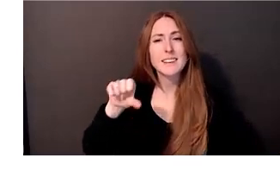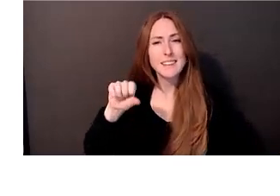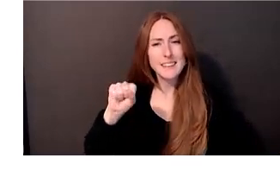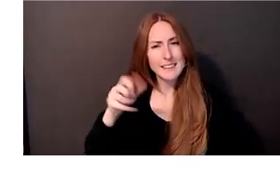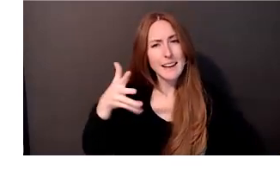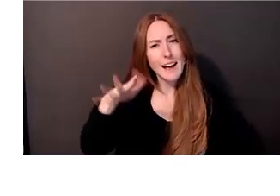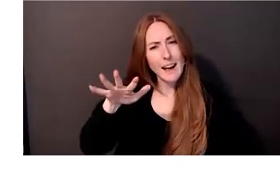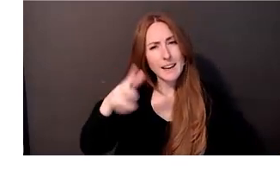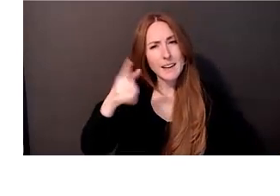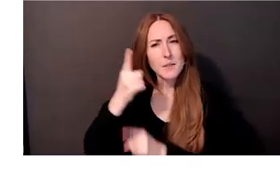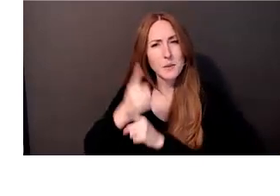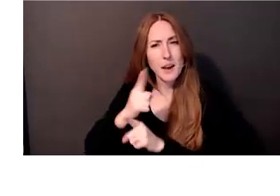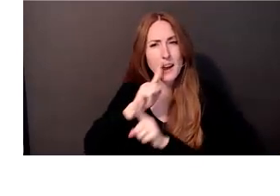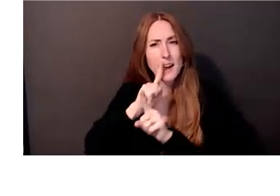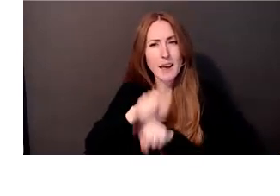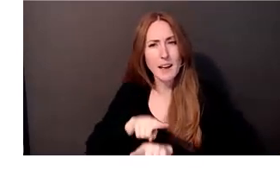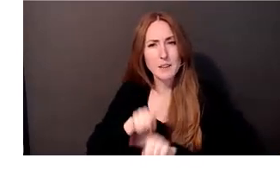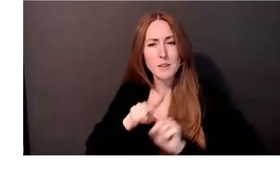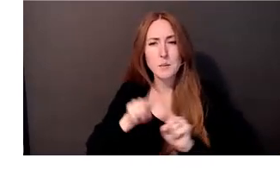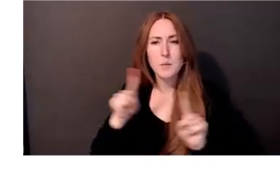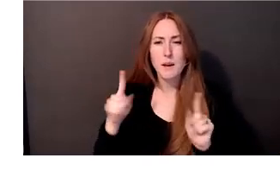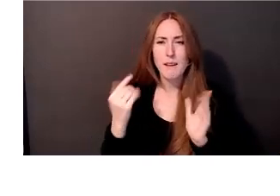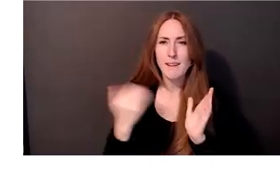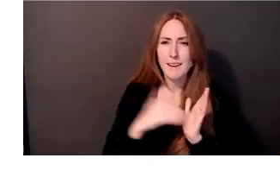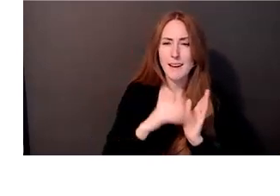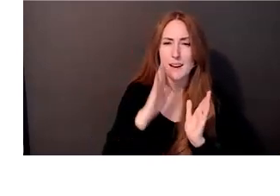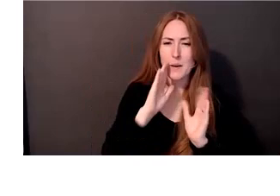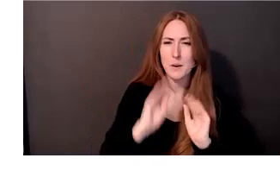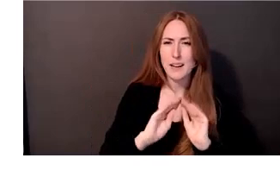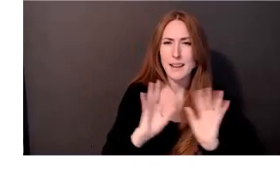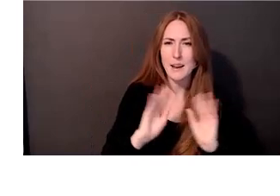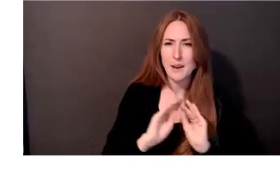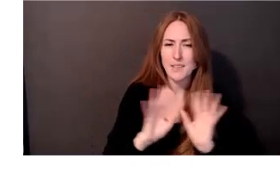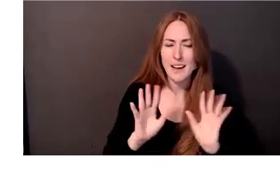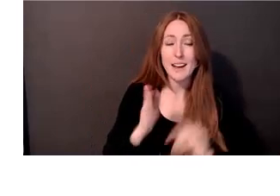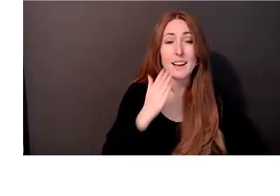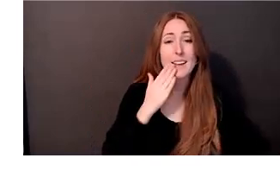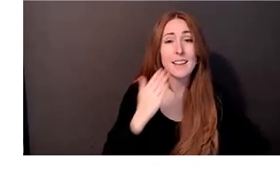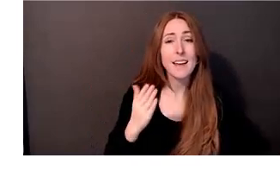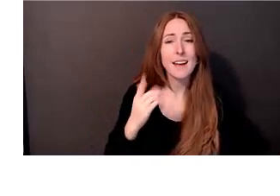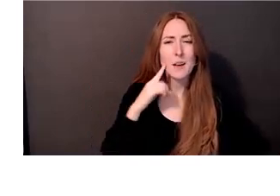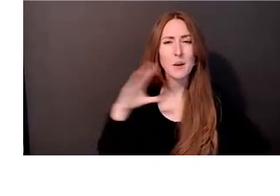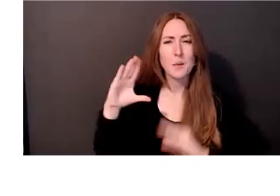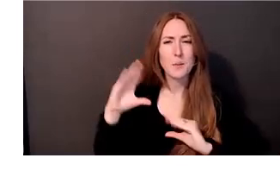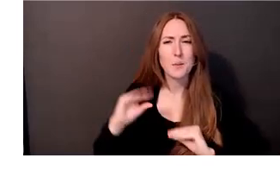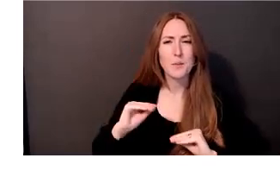But again, I clarify it more here. Thank you, Elizabeth. You can close it.